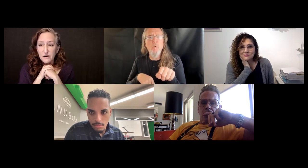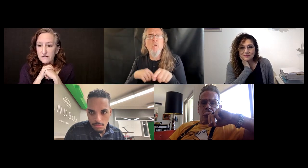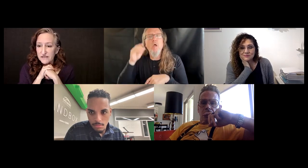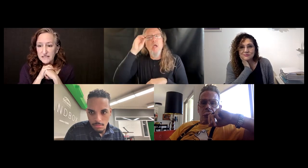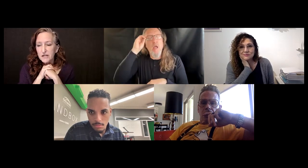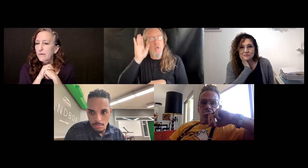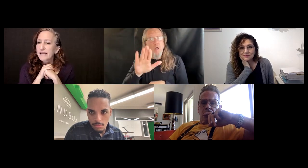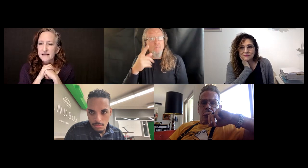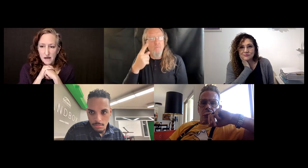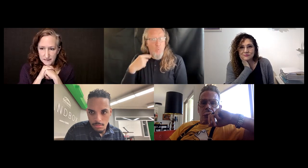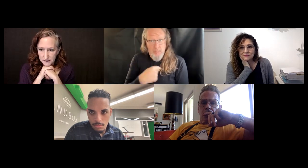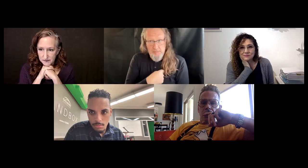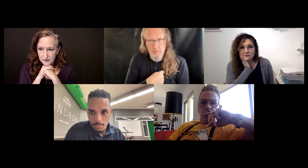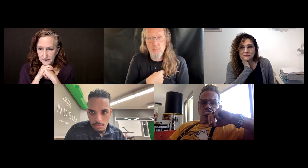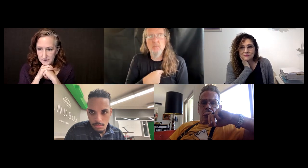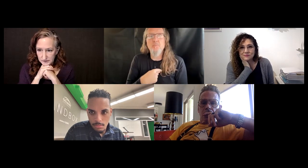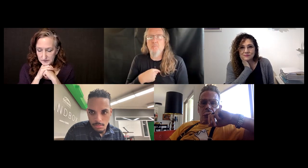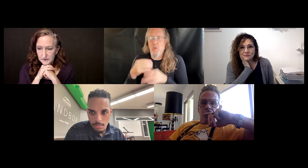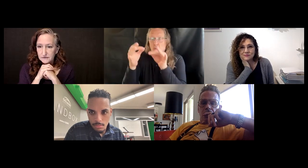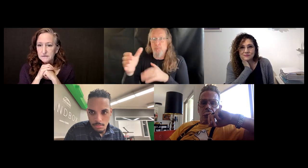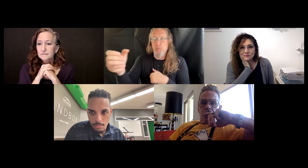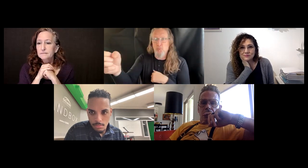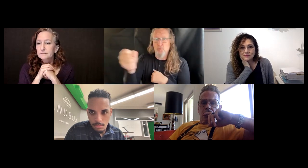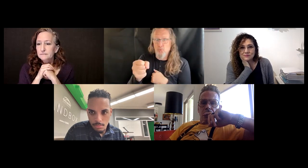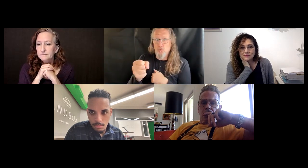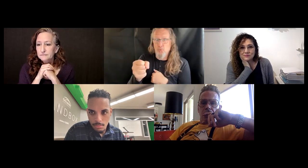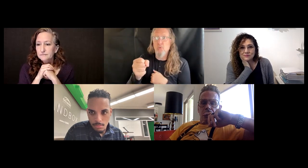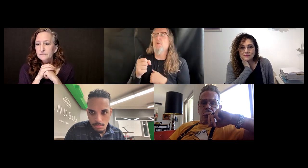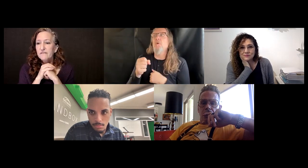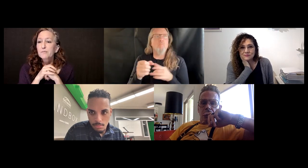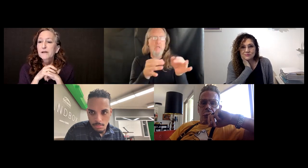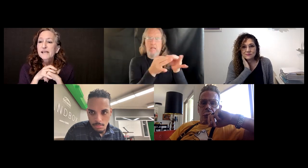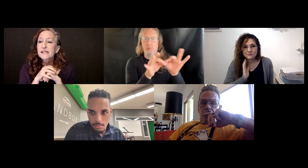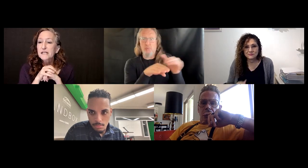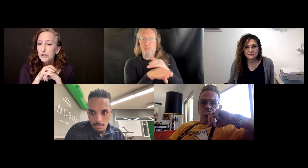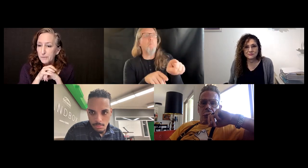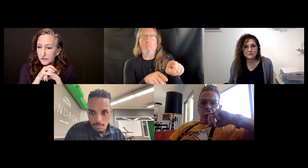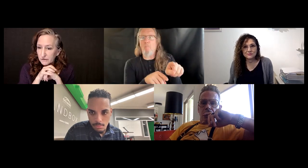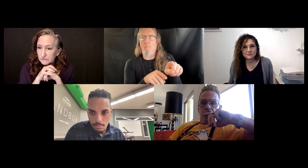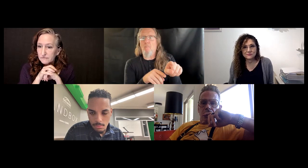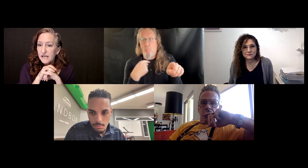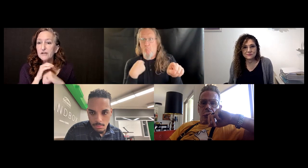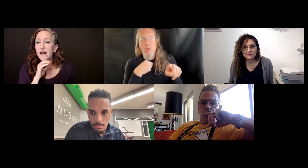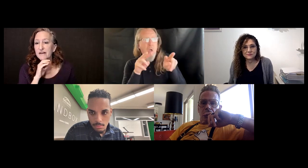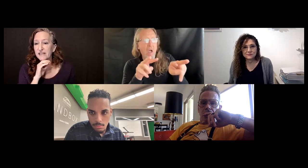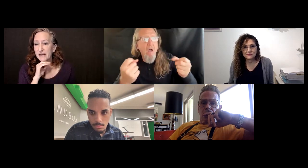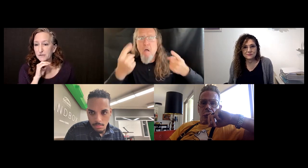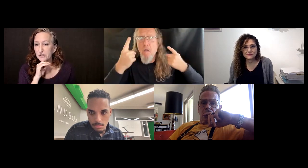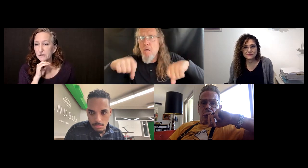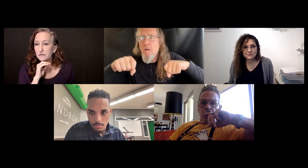No, I cannot If you bring in an interpreter, and you have a captioner.